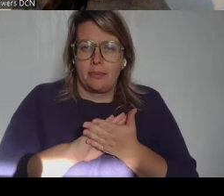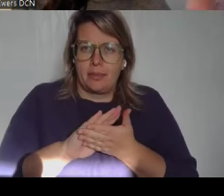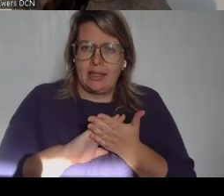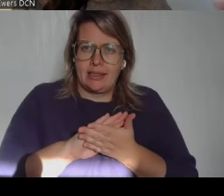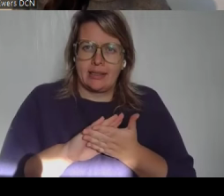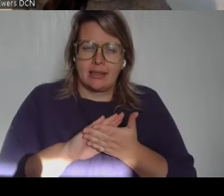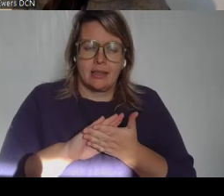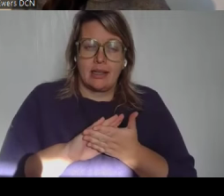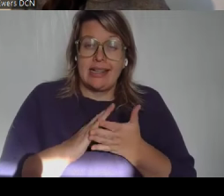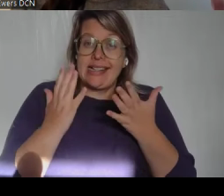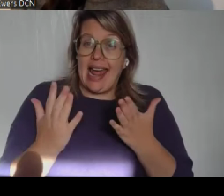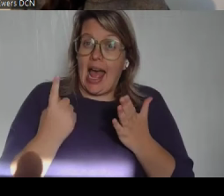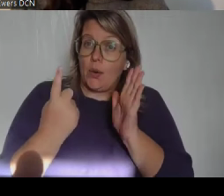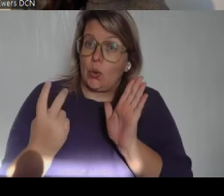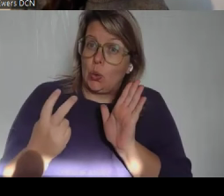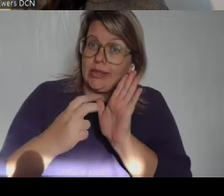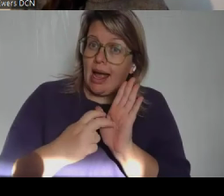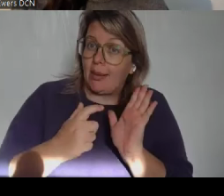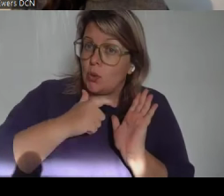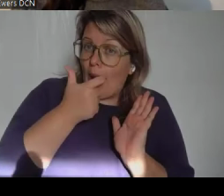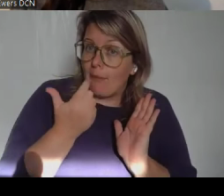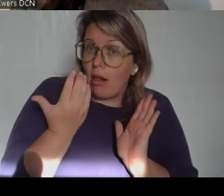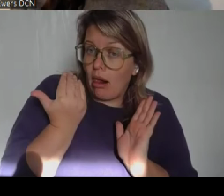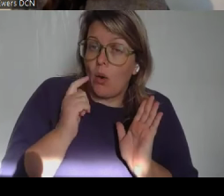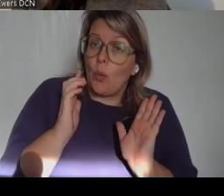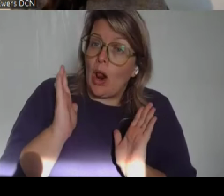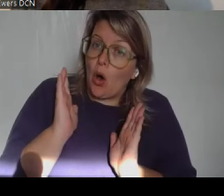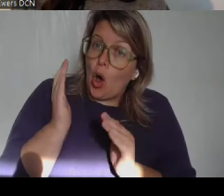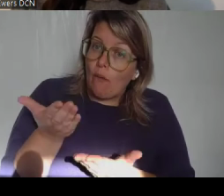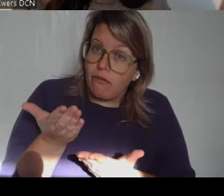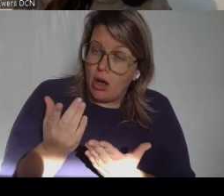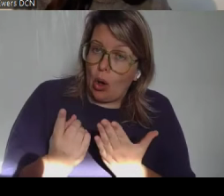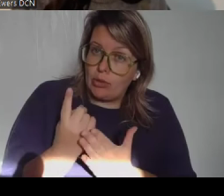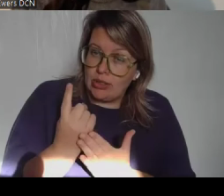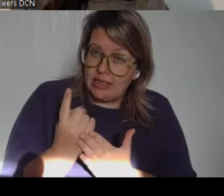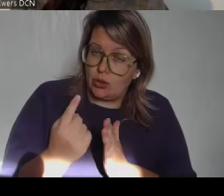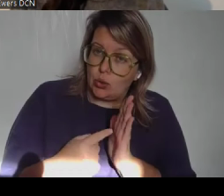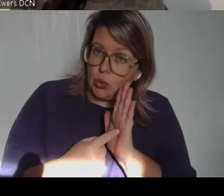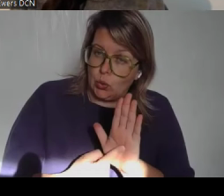anybody signing up to Apple recently will have been offered the opportunity to sign up to the privacy policy,